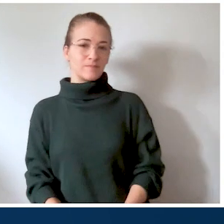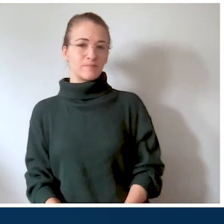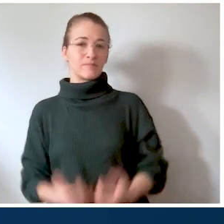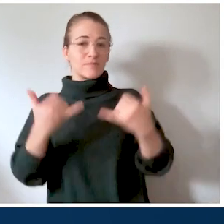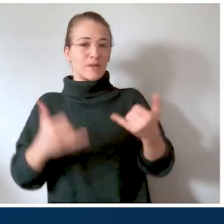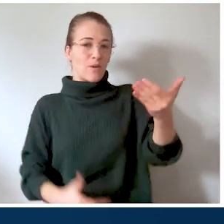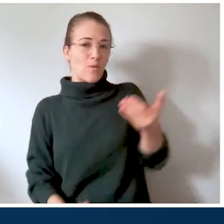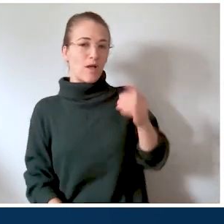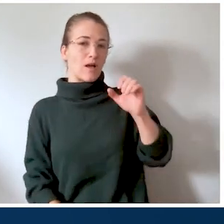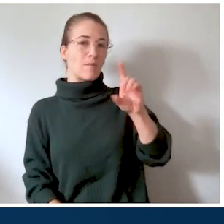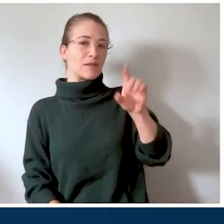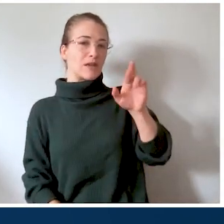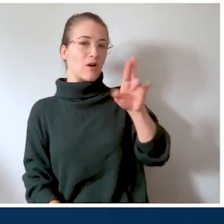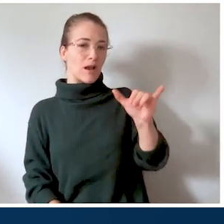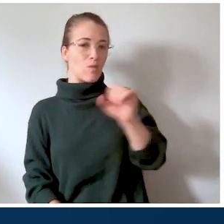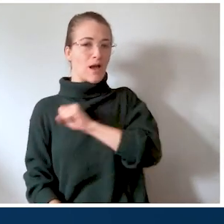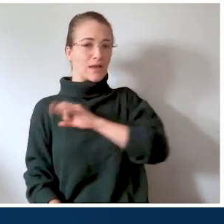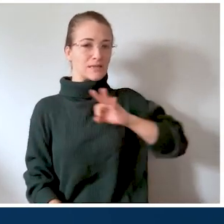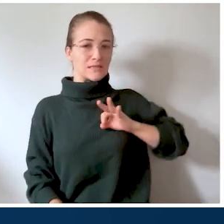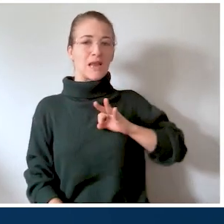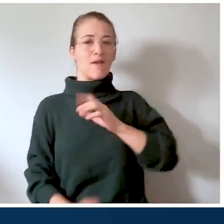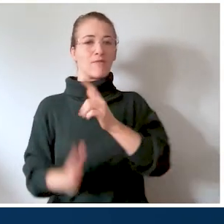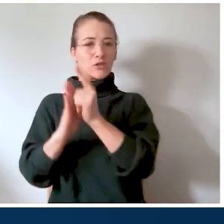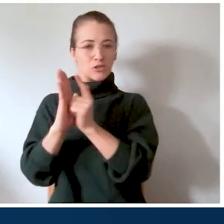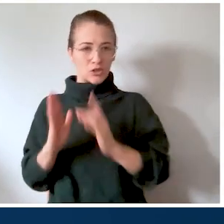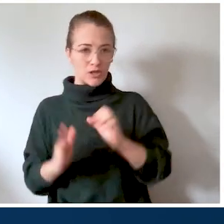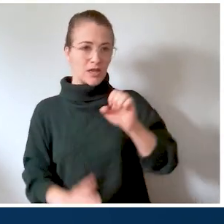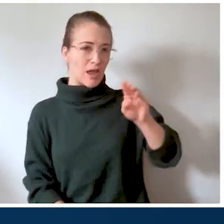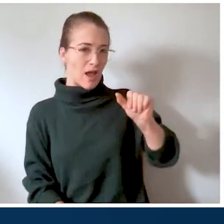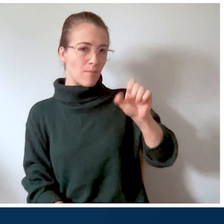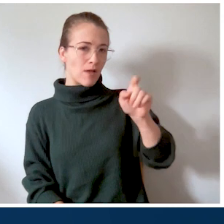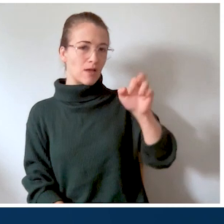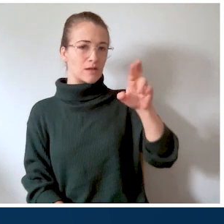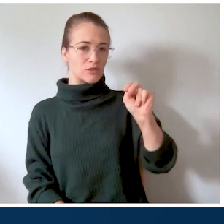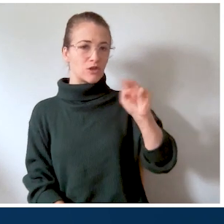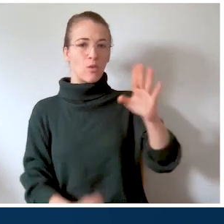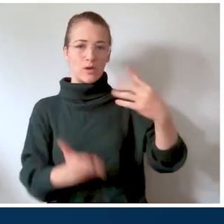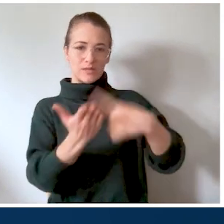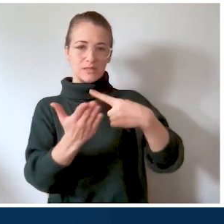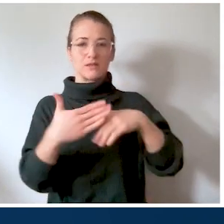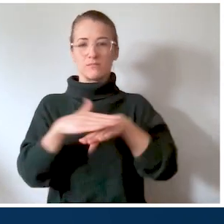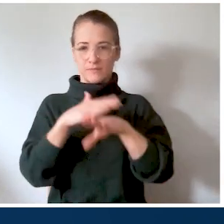Today, we welcome DRNY staff attorney, Emma Stern. She's here to discuss the accessibility requirements